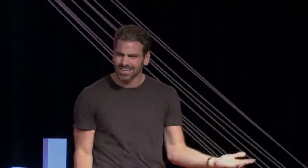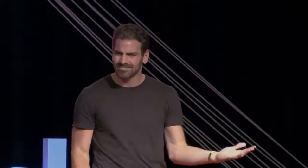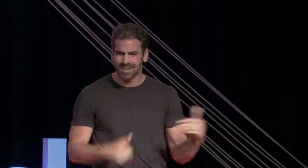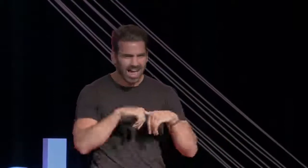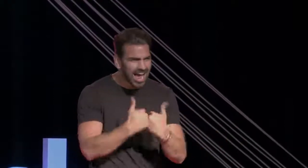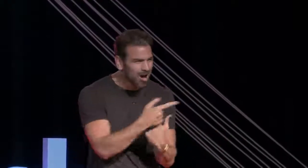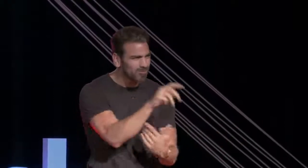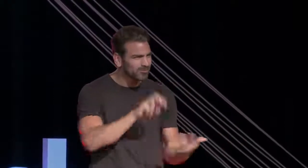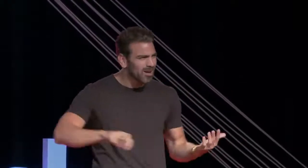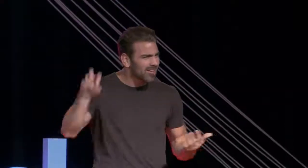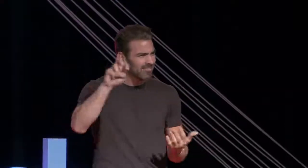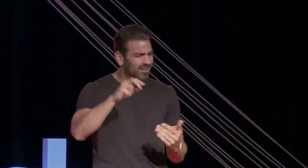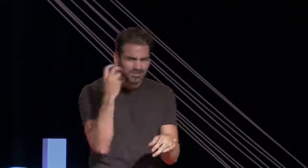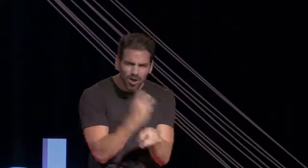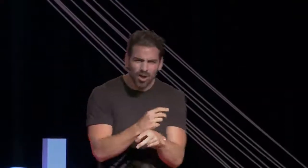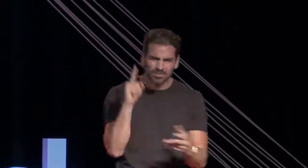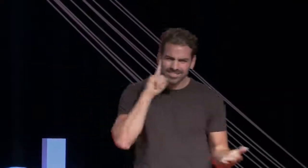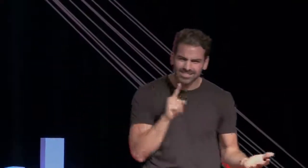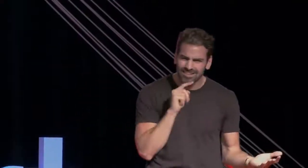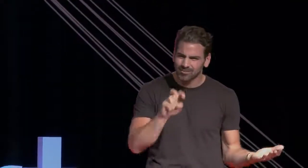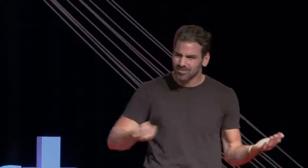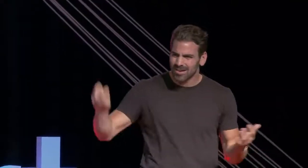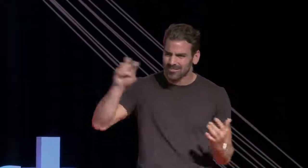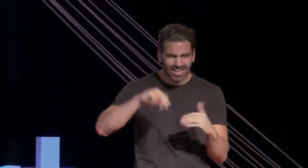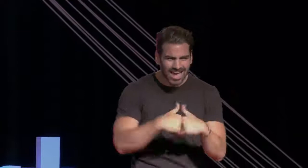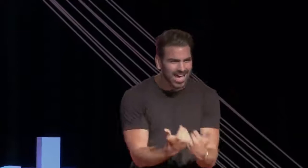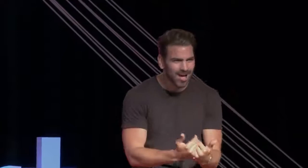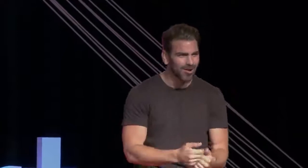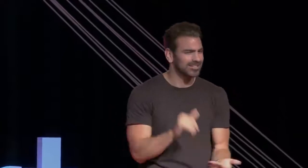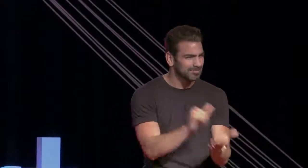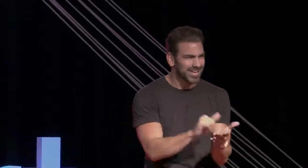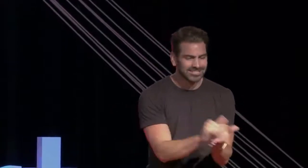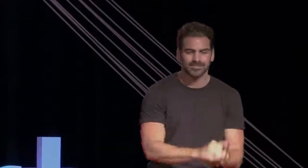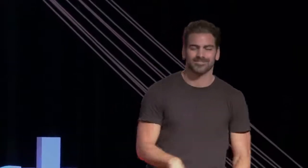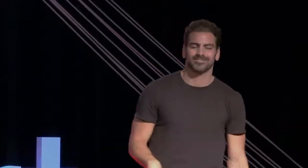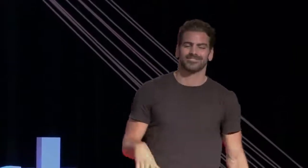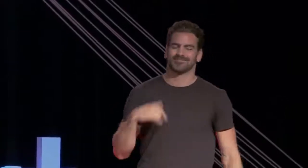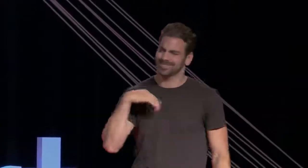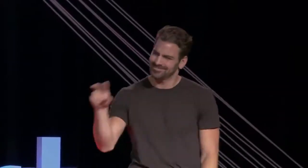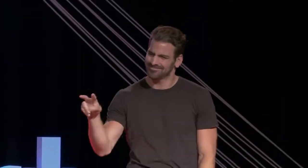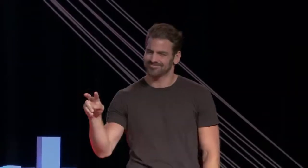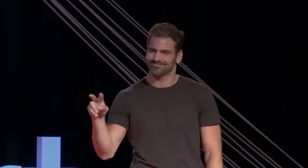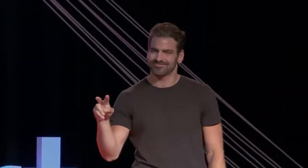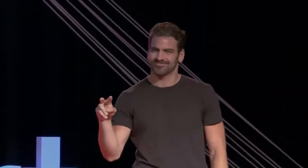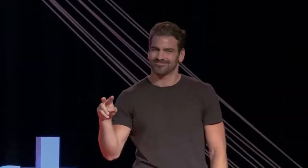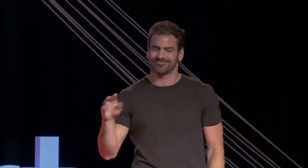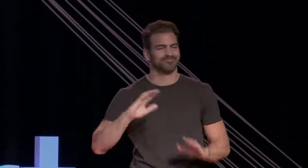you are so brave how do you travel like this isn't it hard to be deaf and travel it looks impossible